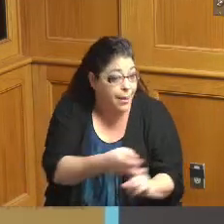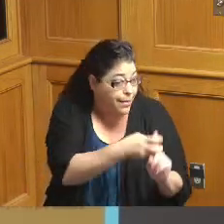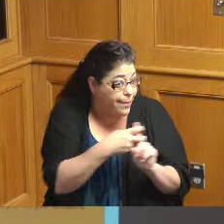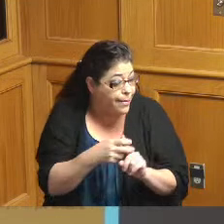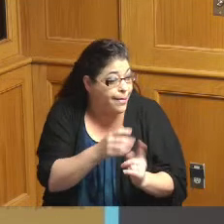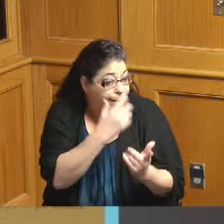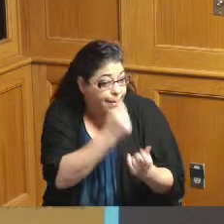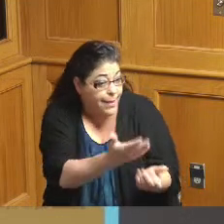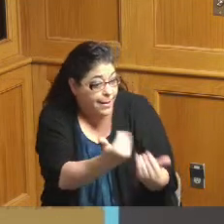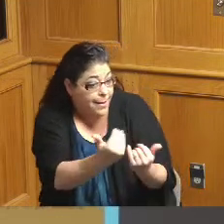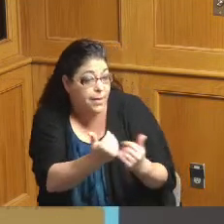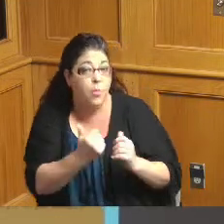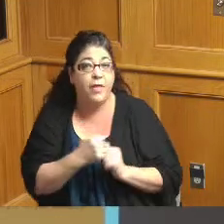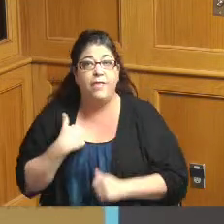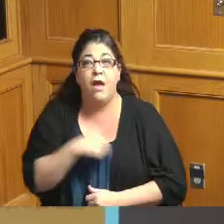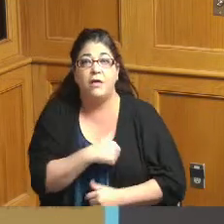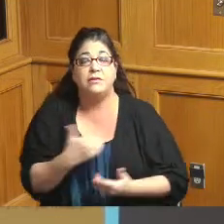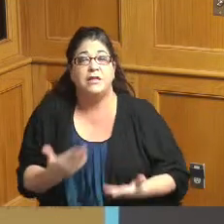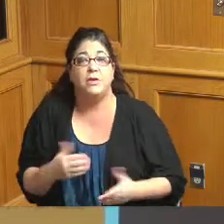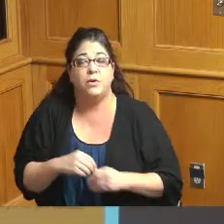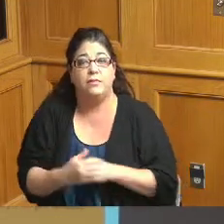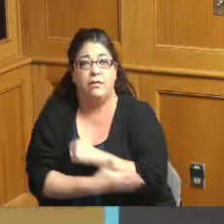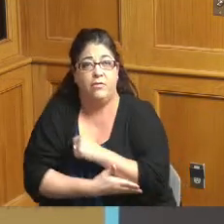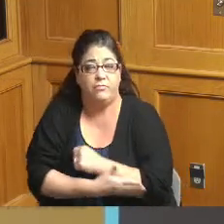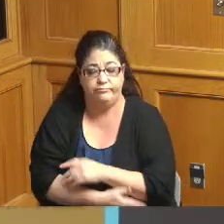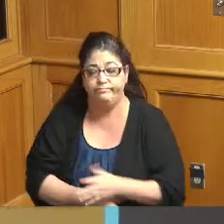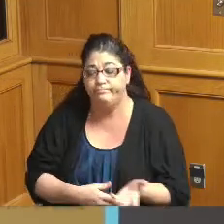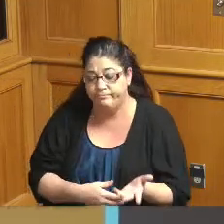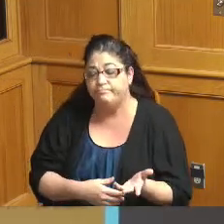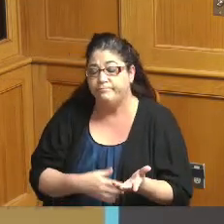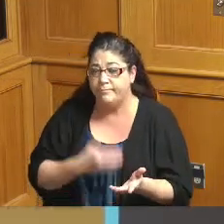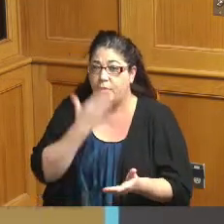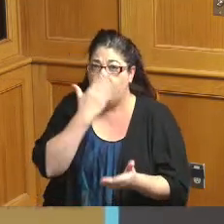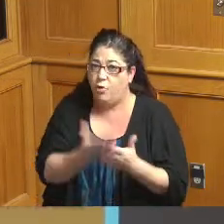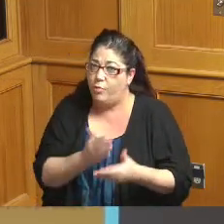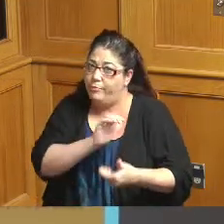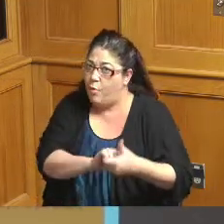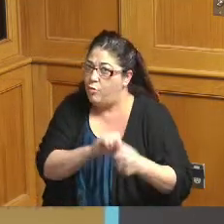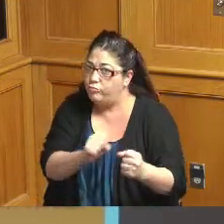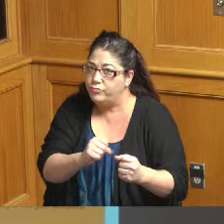Juvenile Justice Arena so that's been a nice partnership right now we currently have six